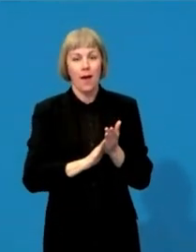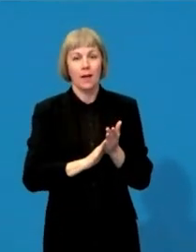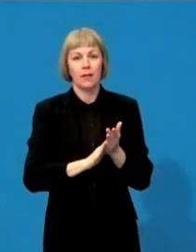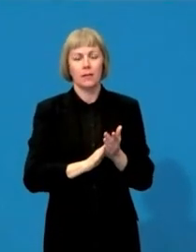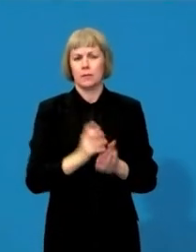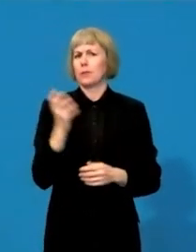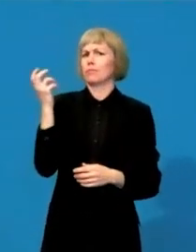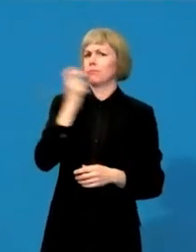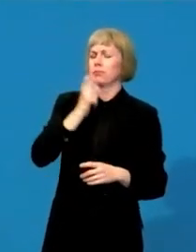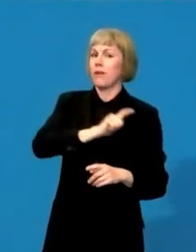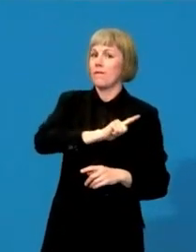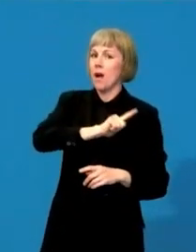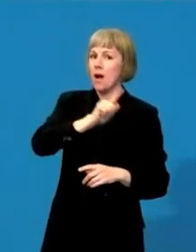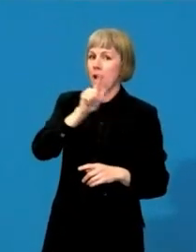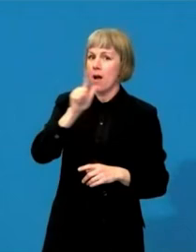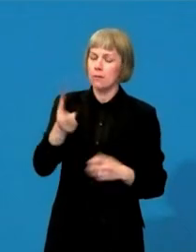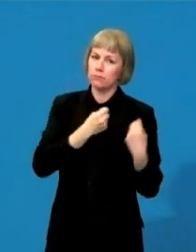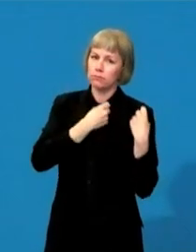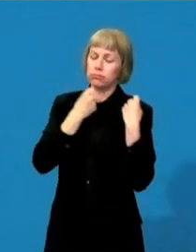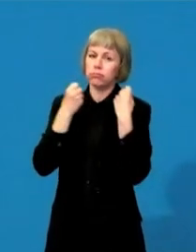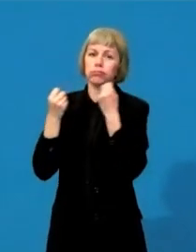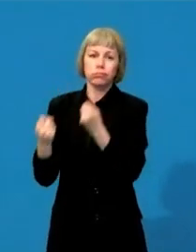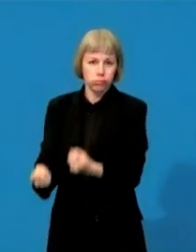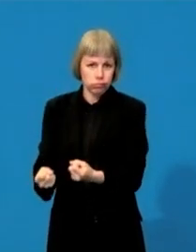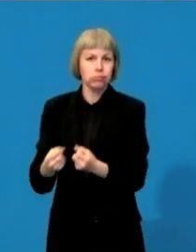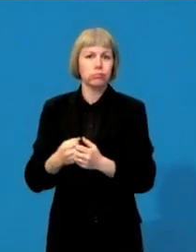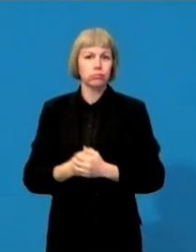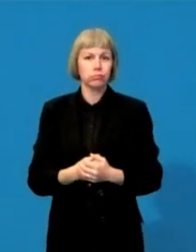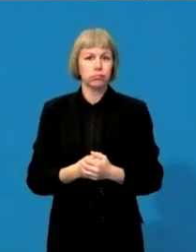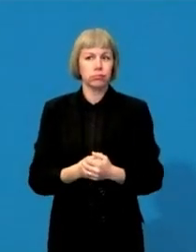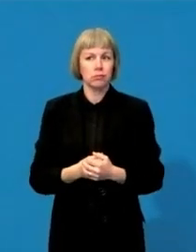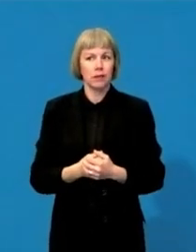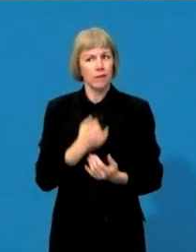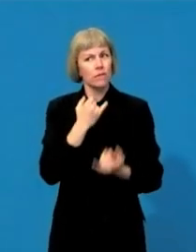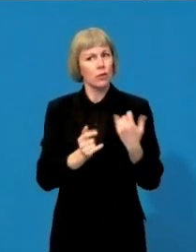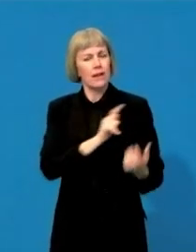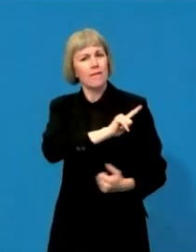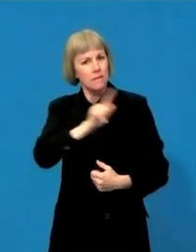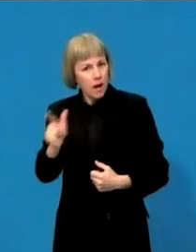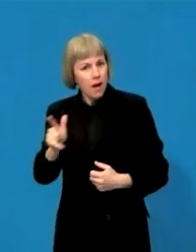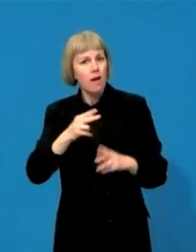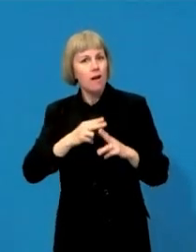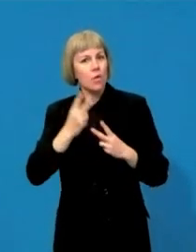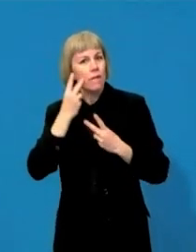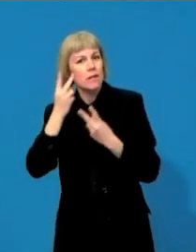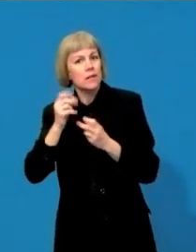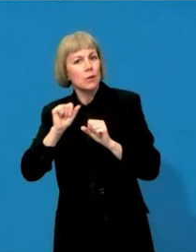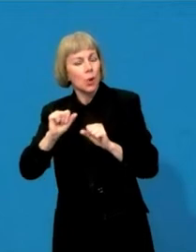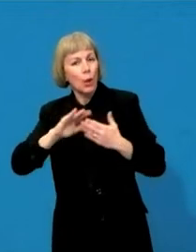So it's quite a distance and time for someone to come into community, and I